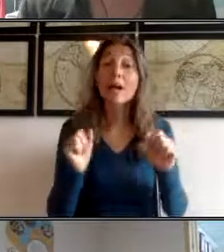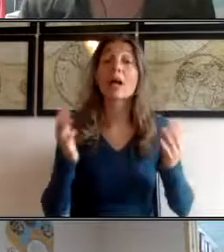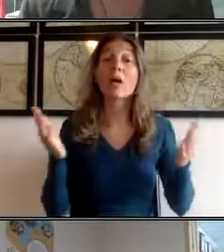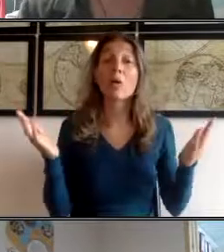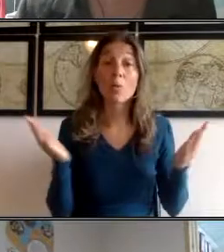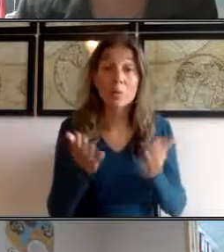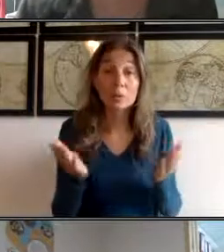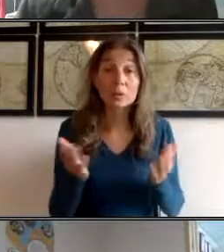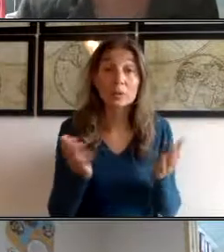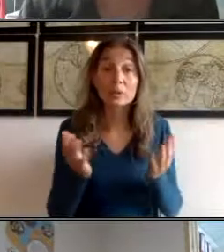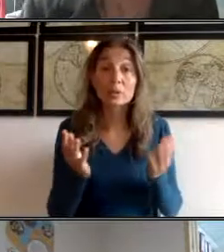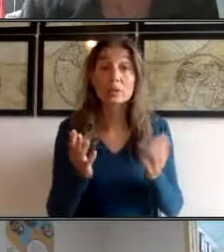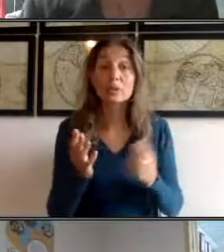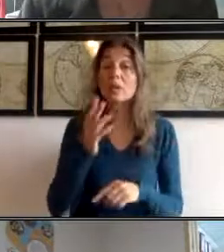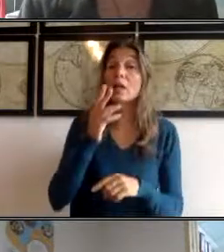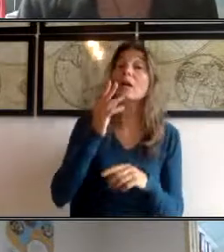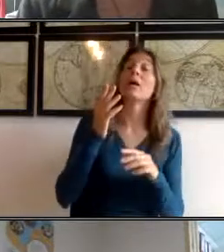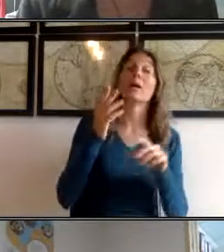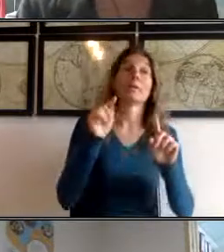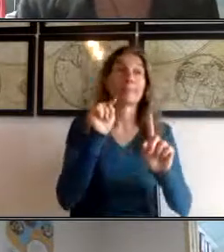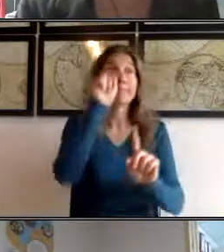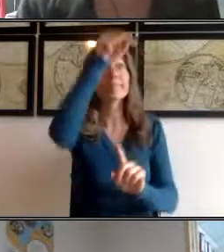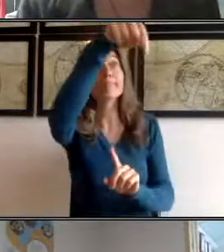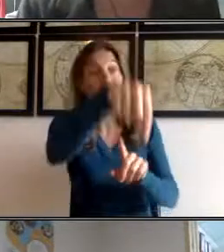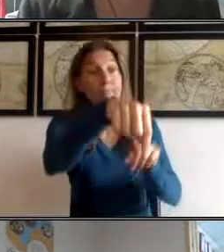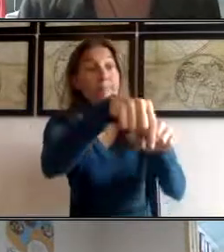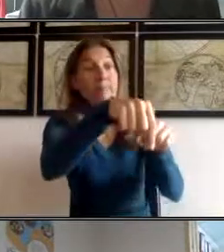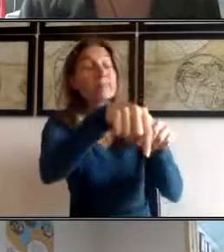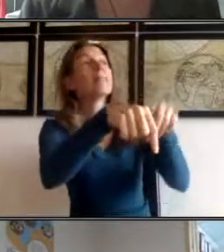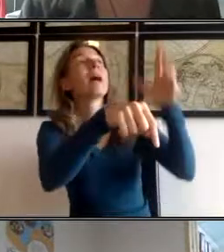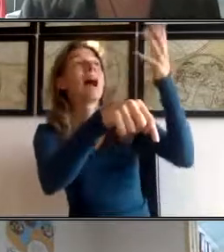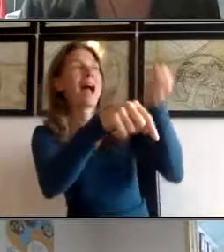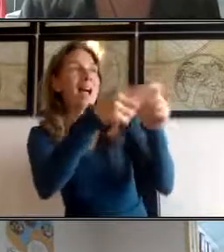to receive this additional funding while they're on volunteer service.